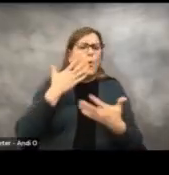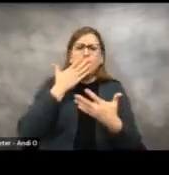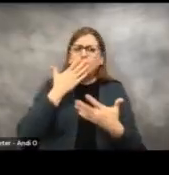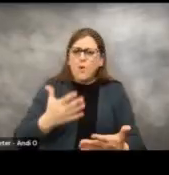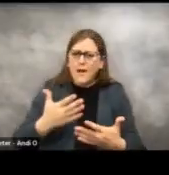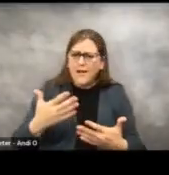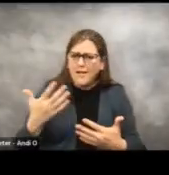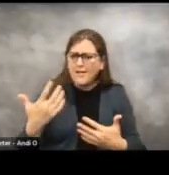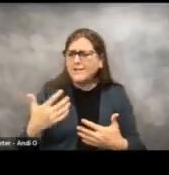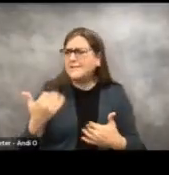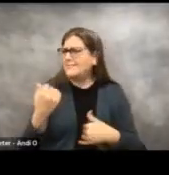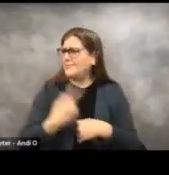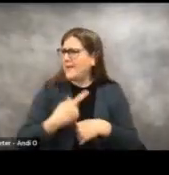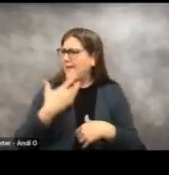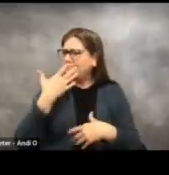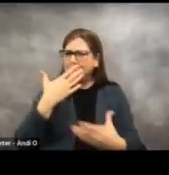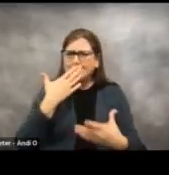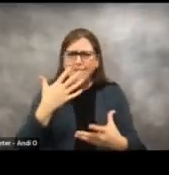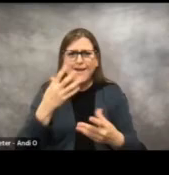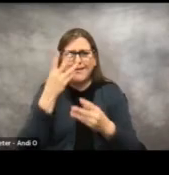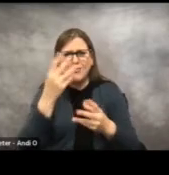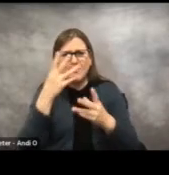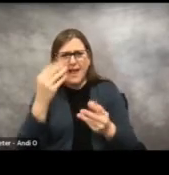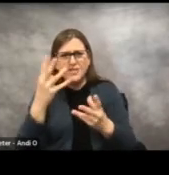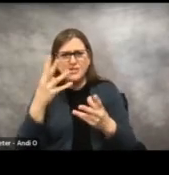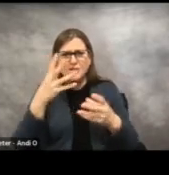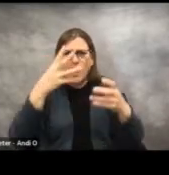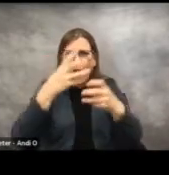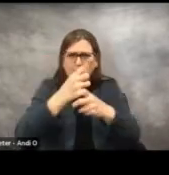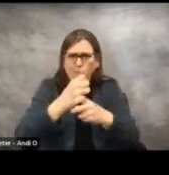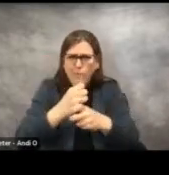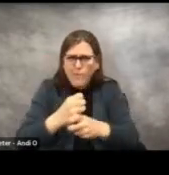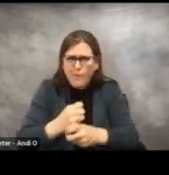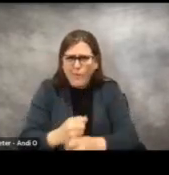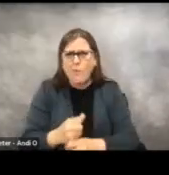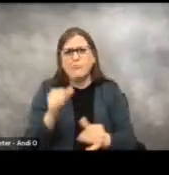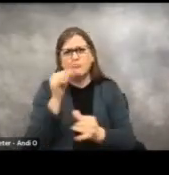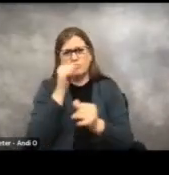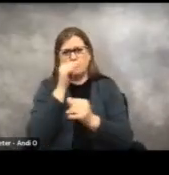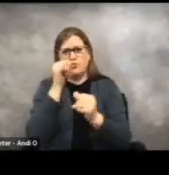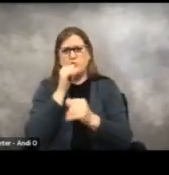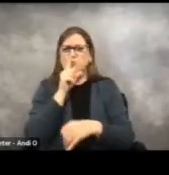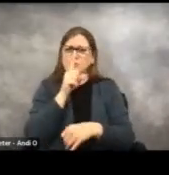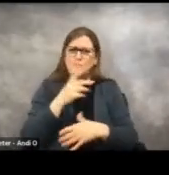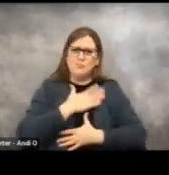chopped into just really a few minutes of presentation time, we so appreciate you guys sharing